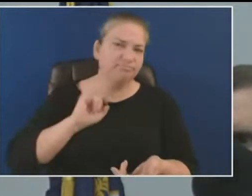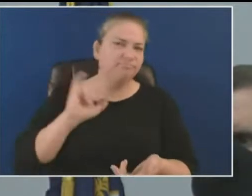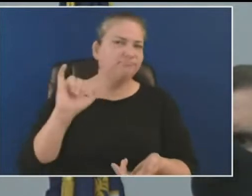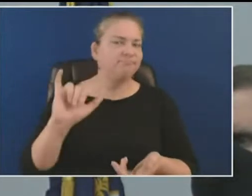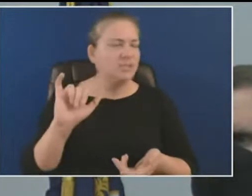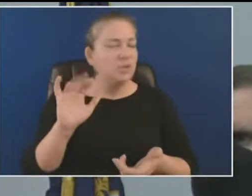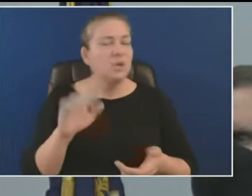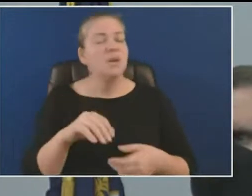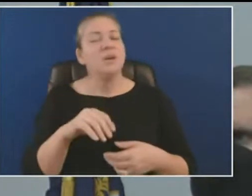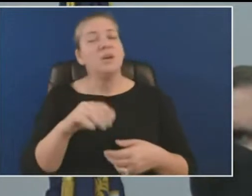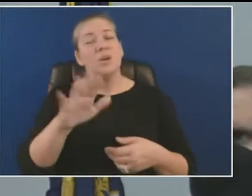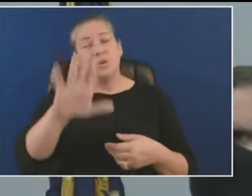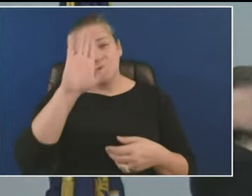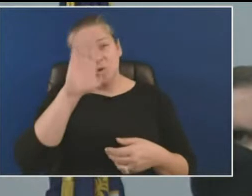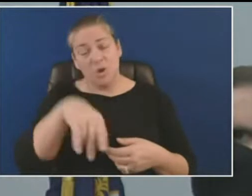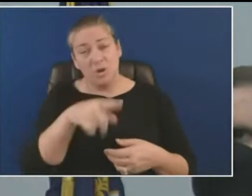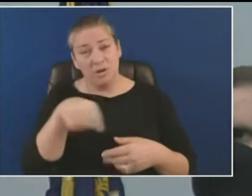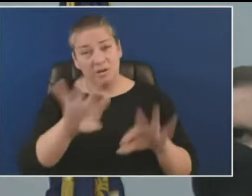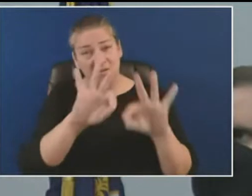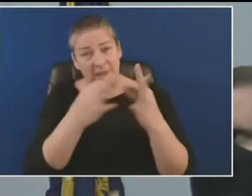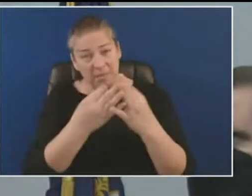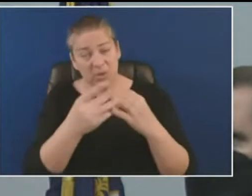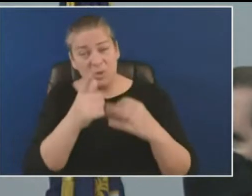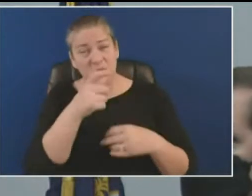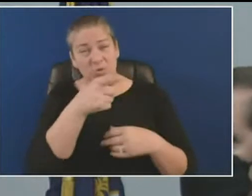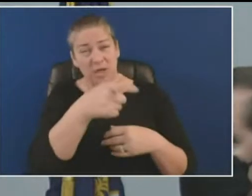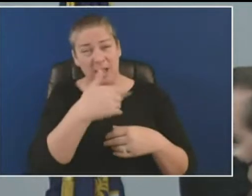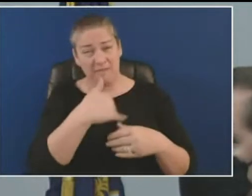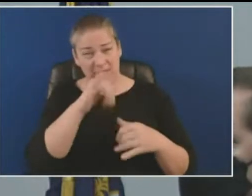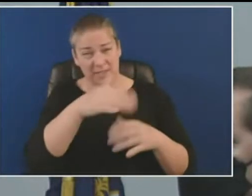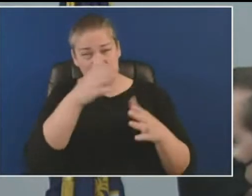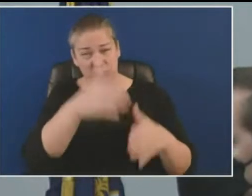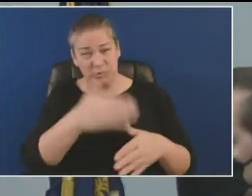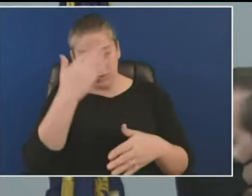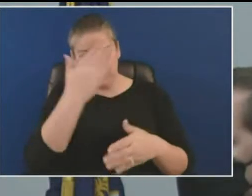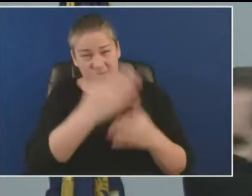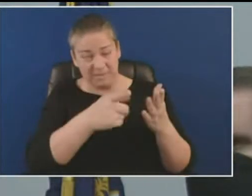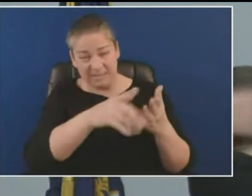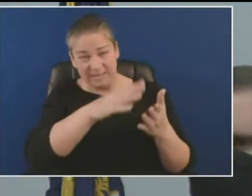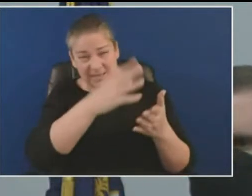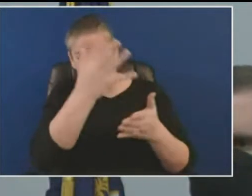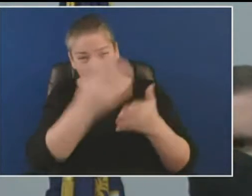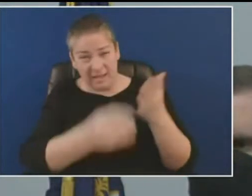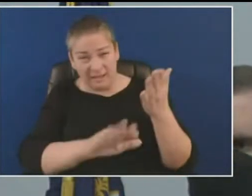A solemn event, obviously during a catastrophic.